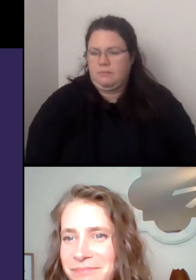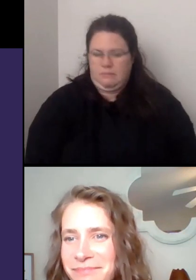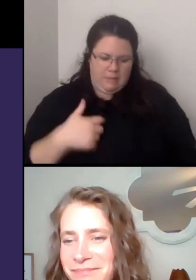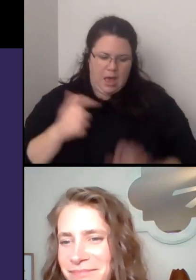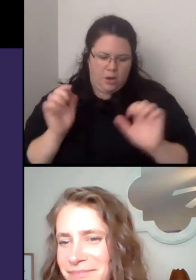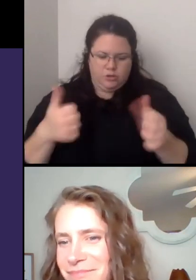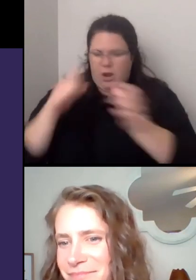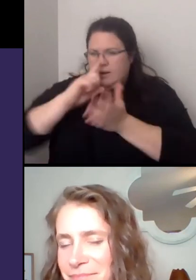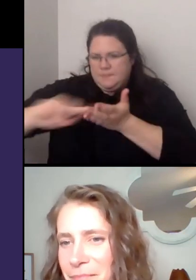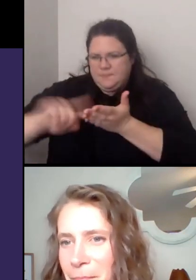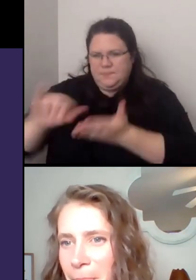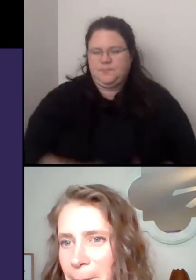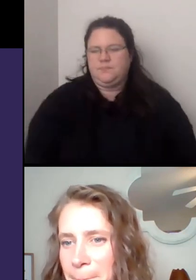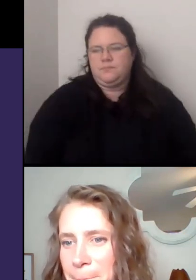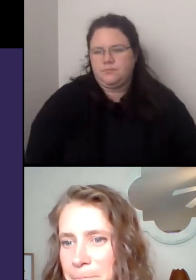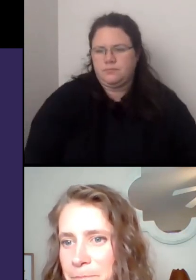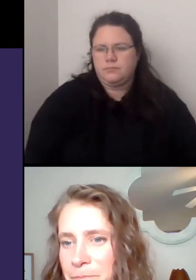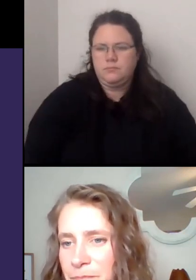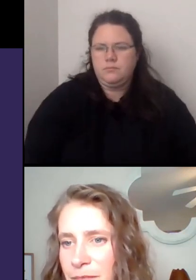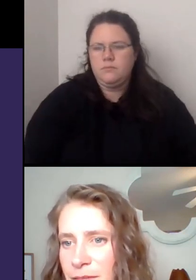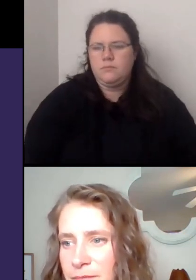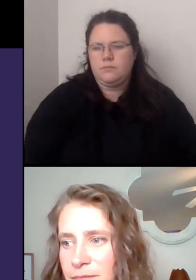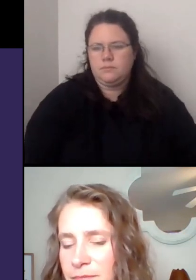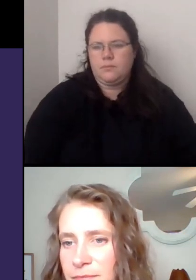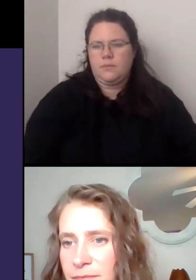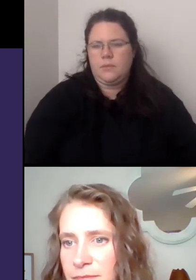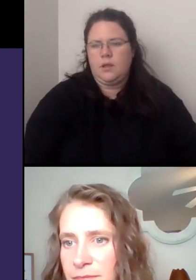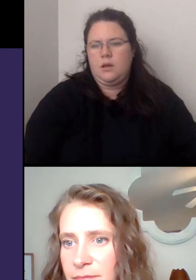Definitely. And so it looks like this might be our final question.